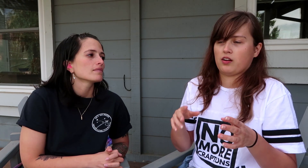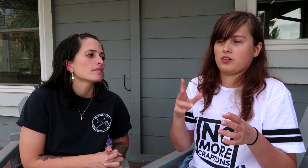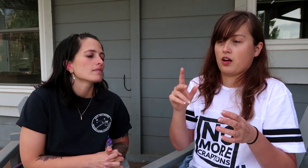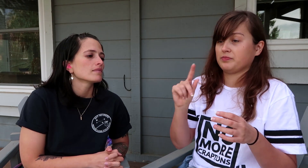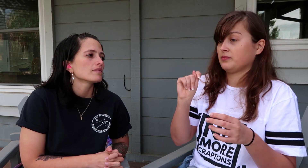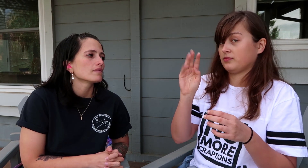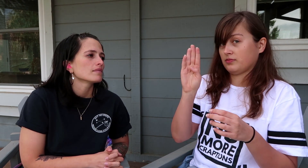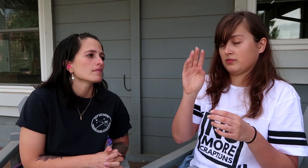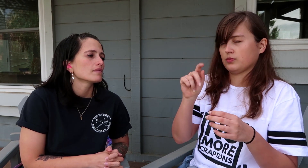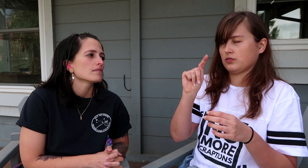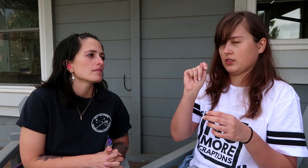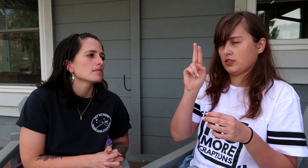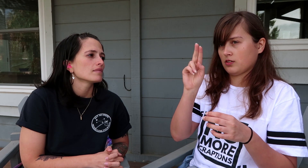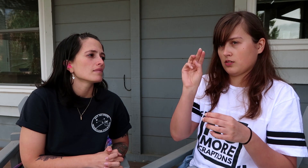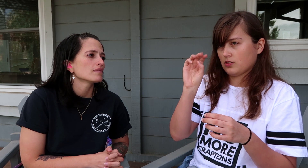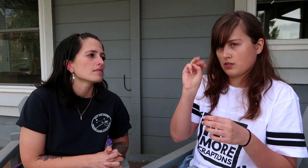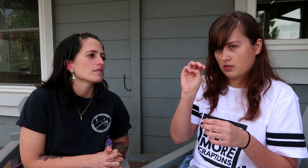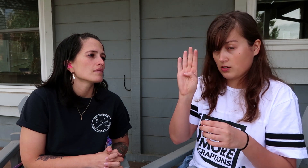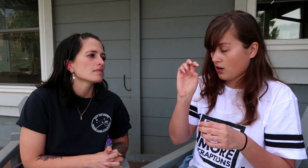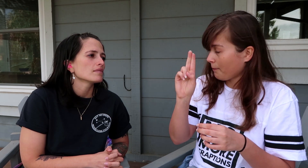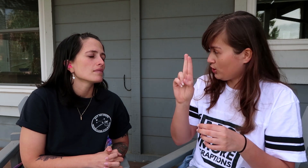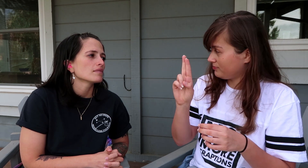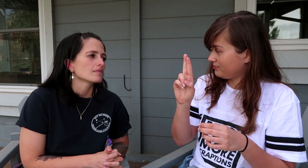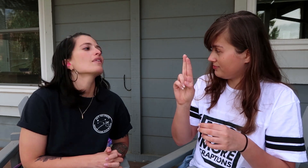And I was on Tumblr...